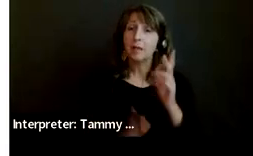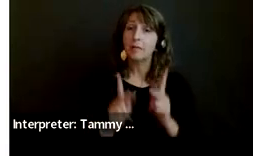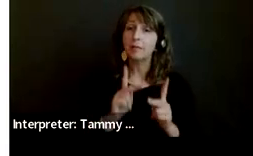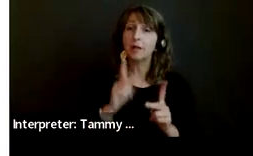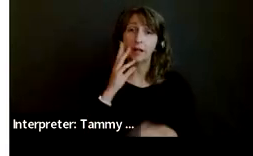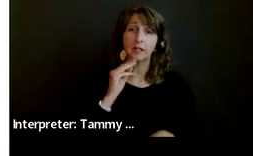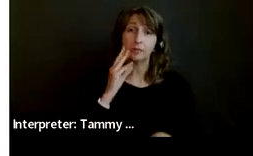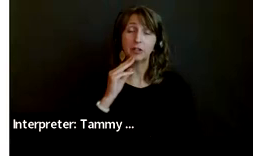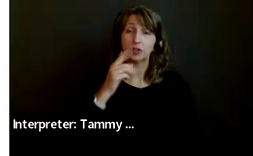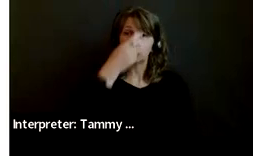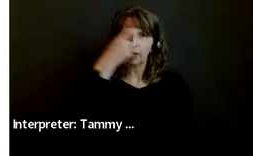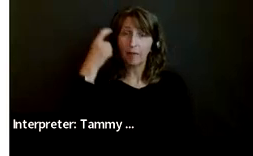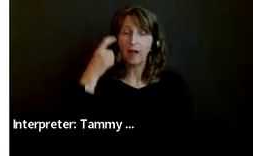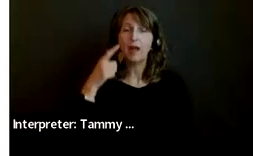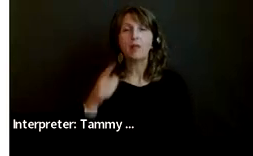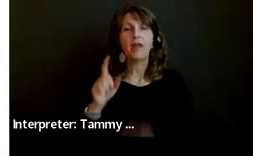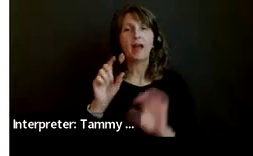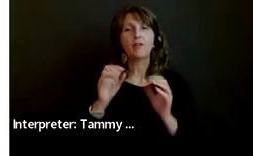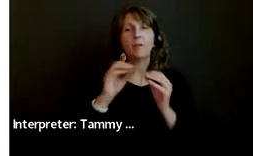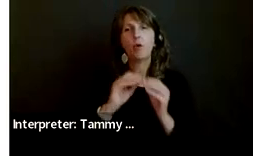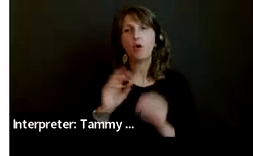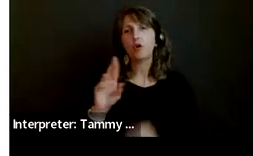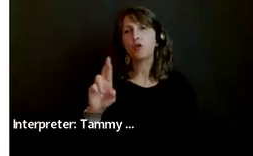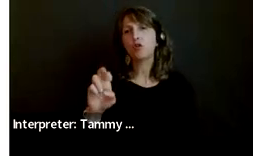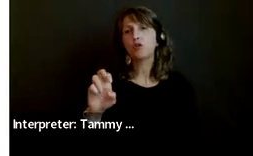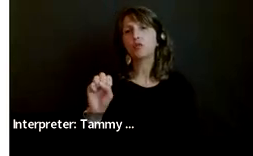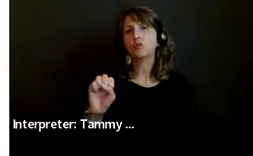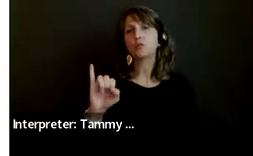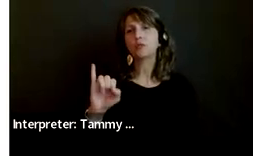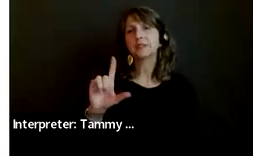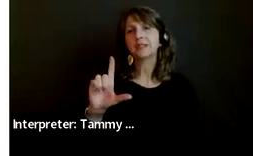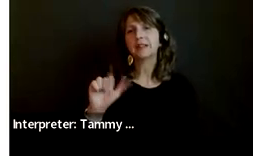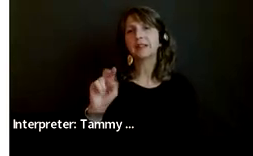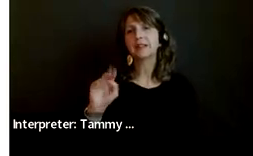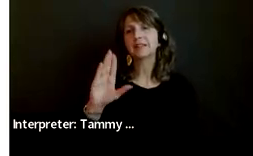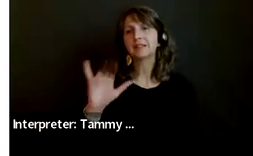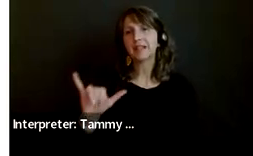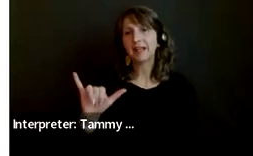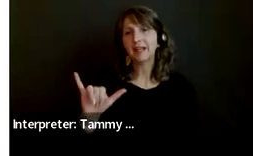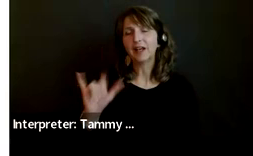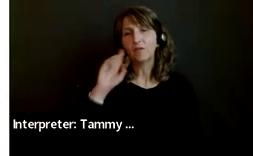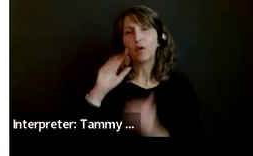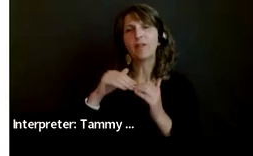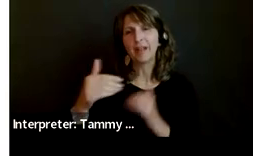So, and depending on where they are in their trauma journey, if they have kind of an understanding of their trauma process.